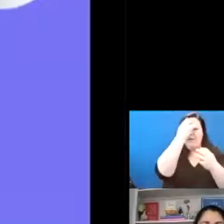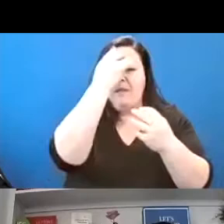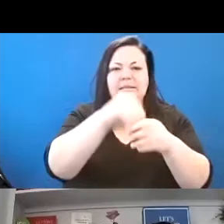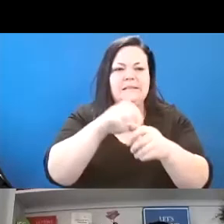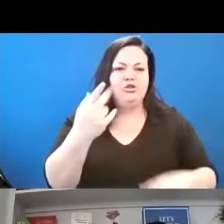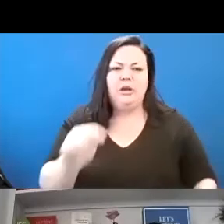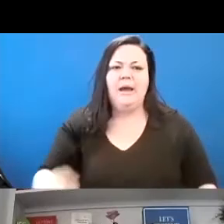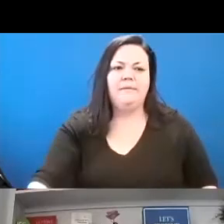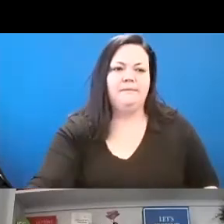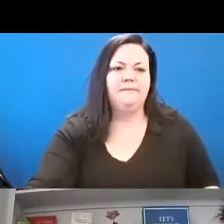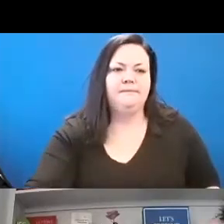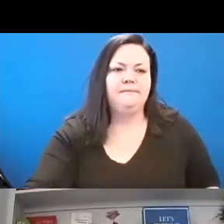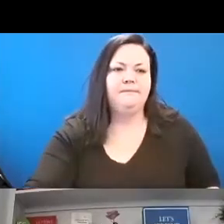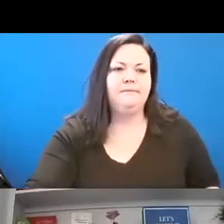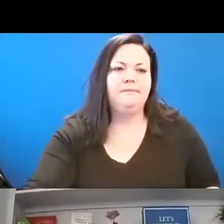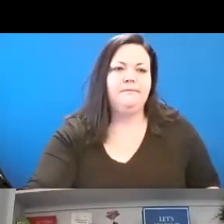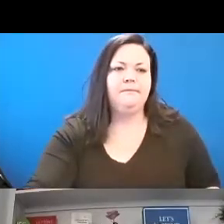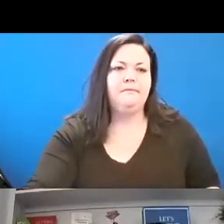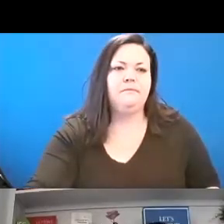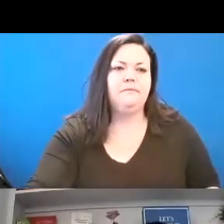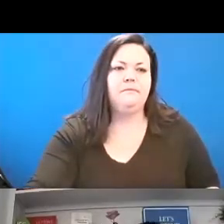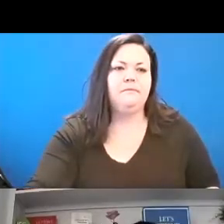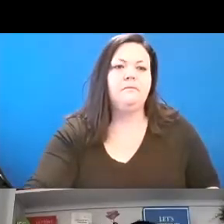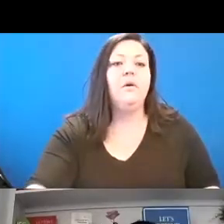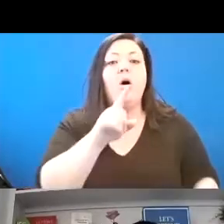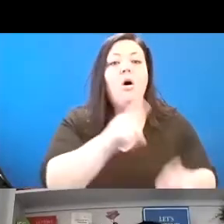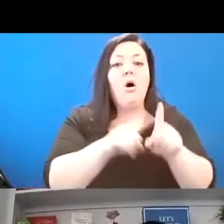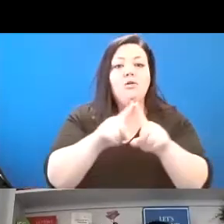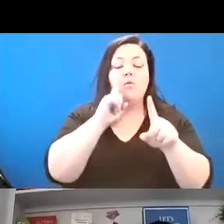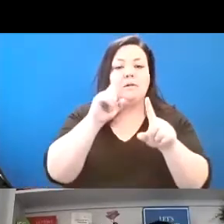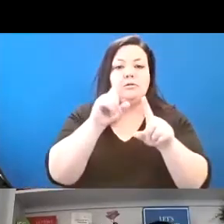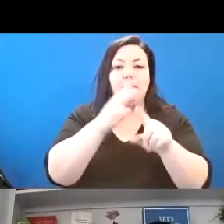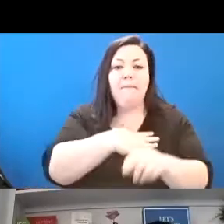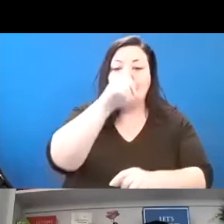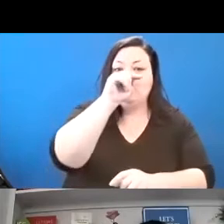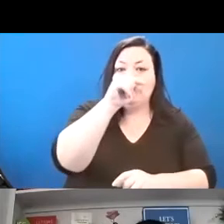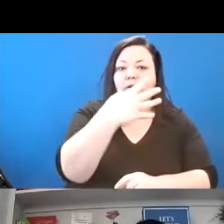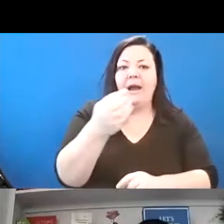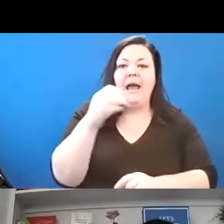um i did also want to give a shout out to my twitter and openmouth twitter uh